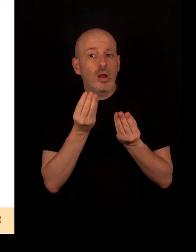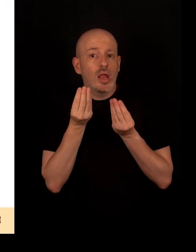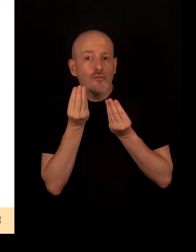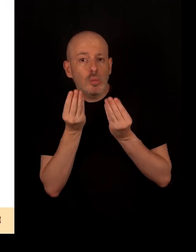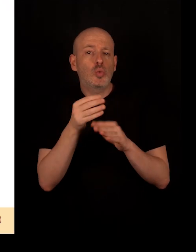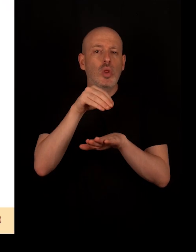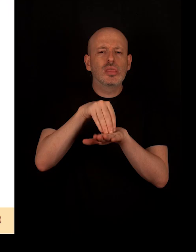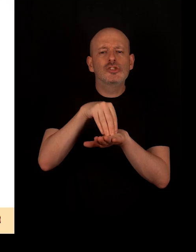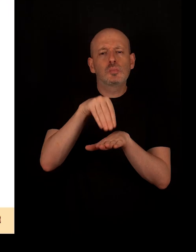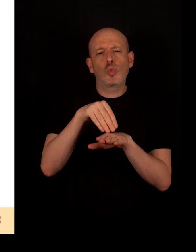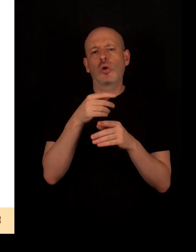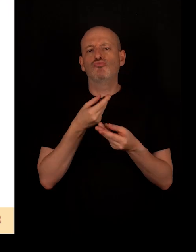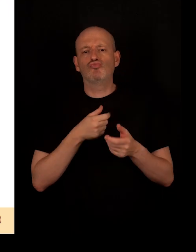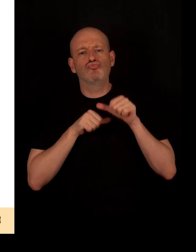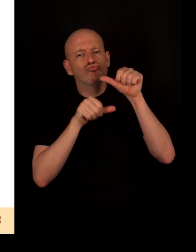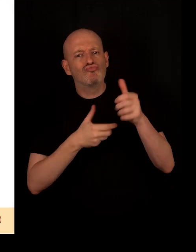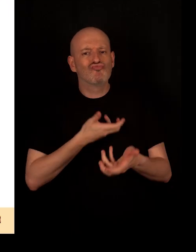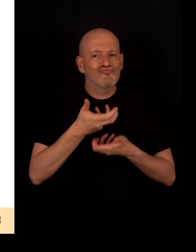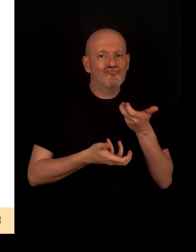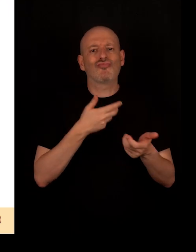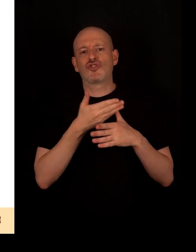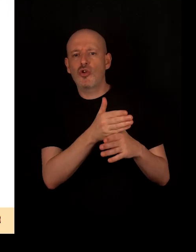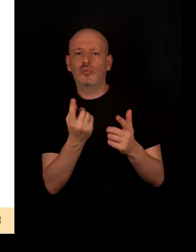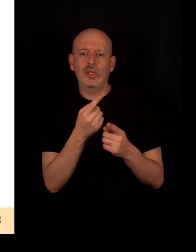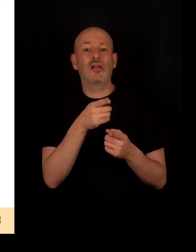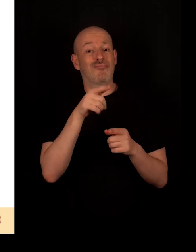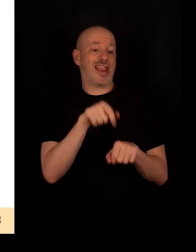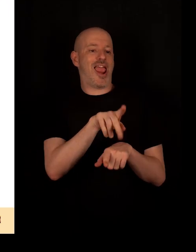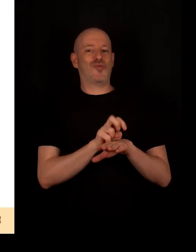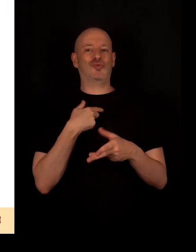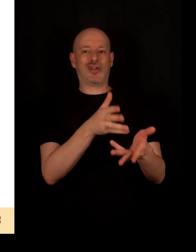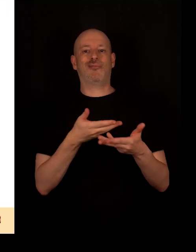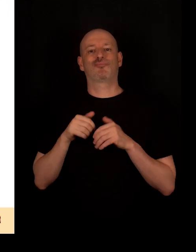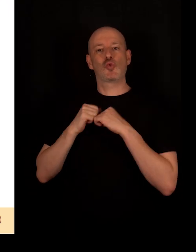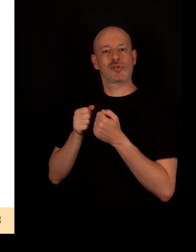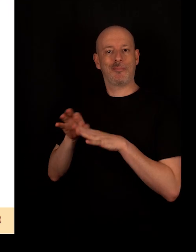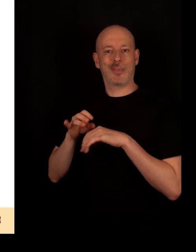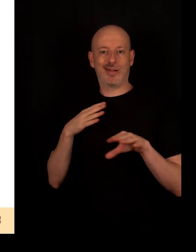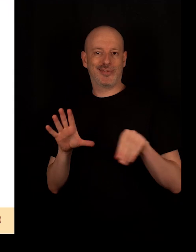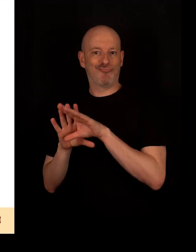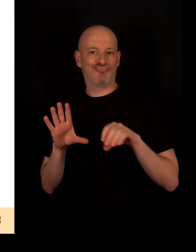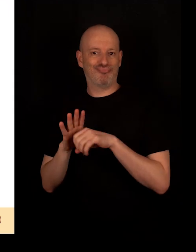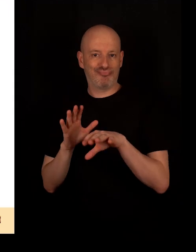for some testimonies or to share something written. And this could be used by our social media